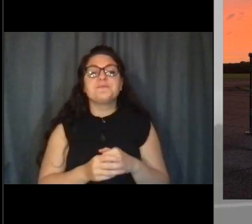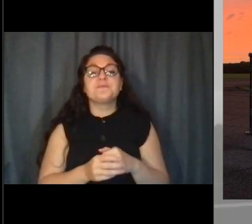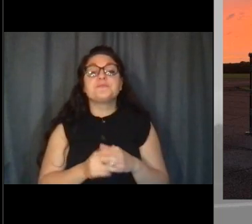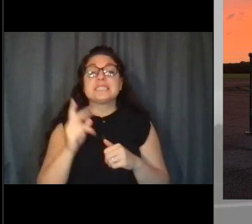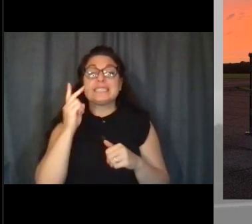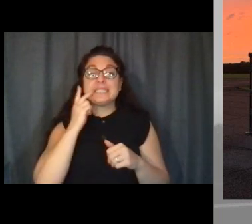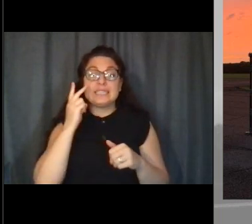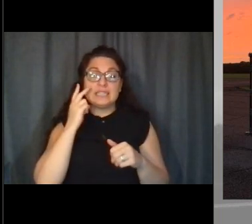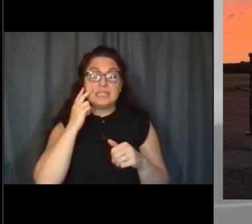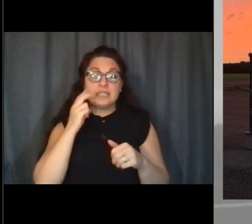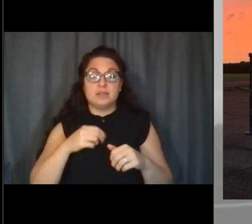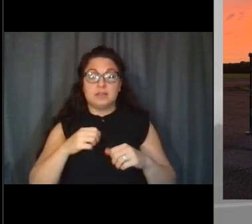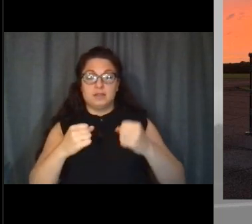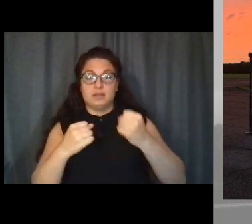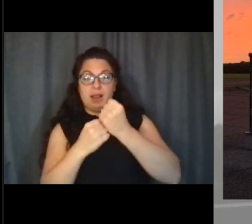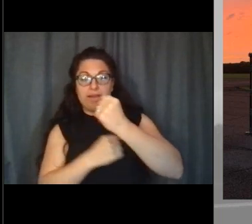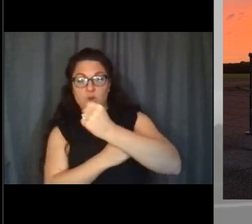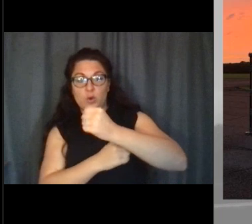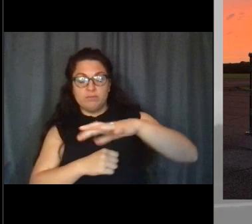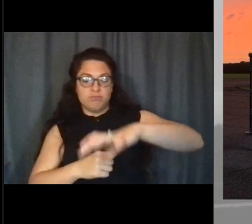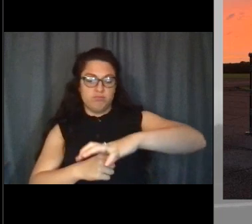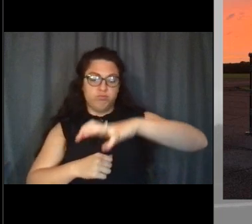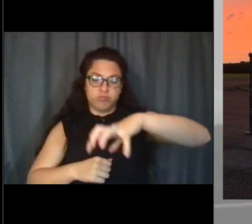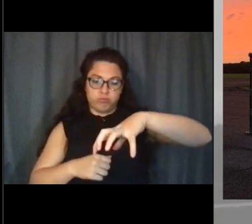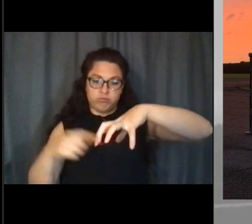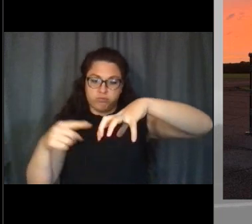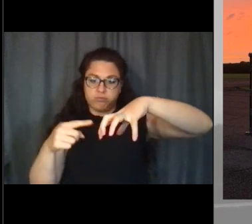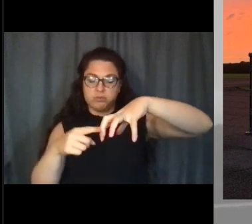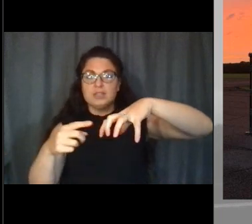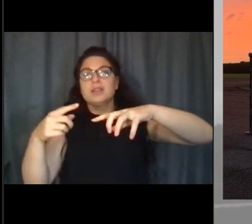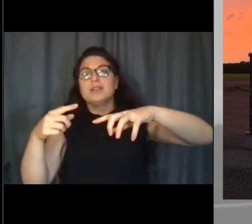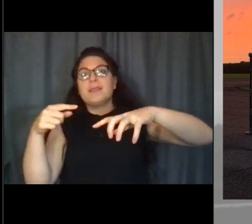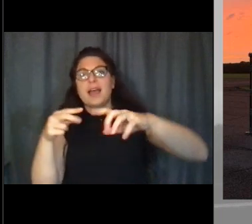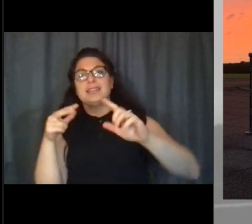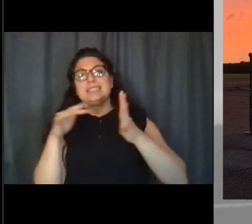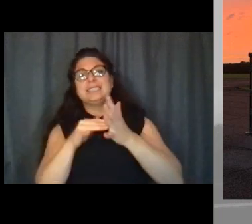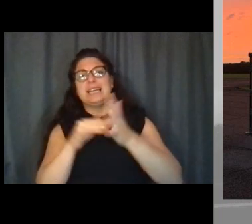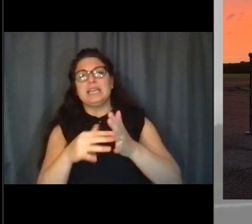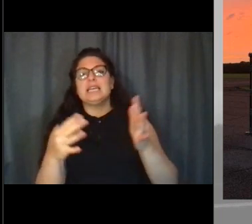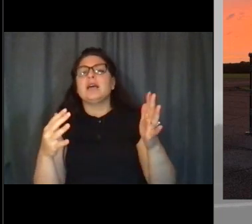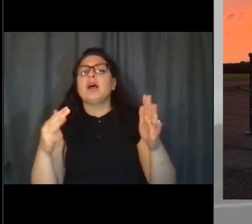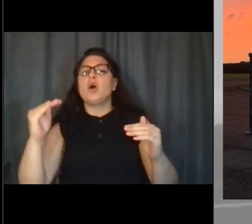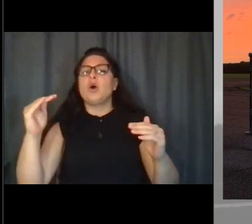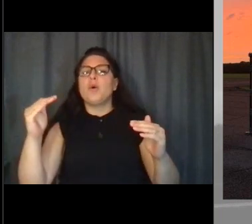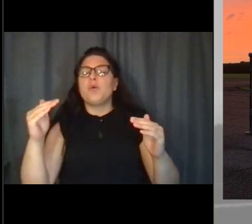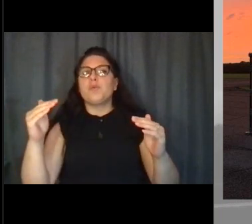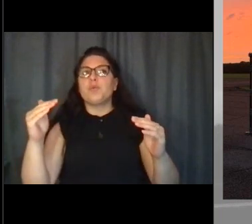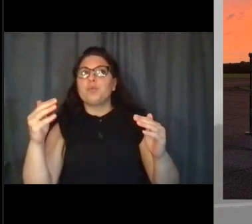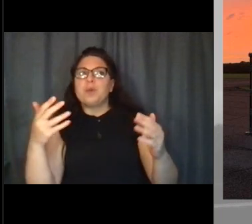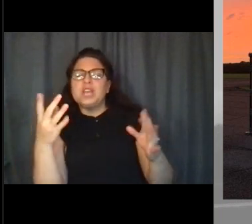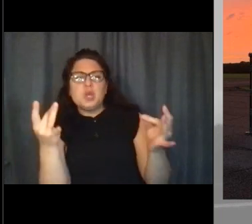that measures things like temperature, relative humidity, and if you don't know what relative humidity is, 'cause it's kind of a weird concept.